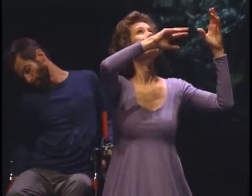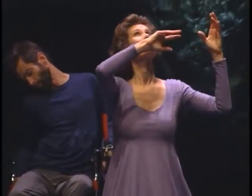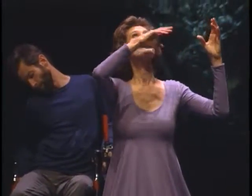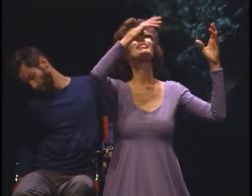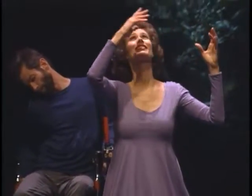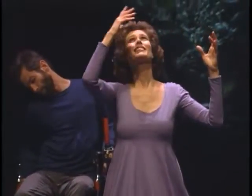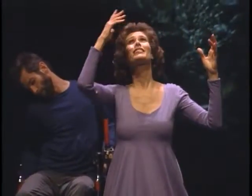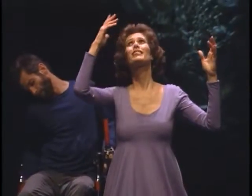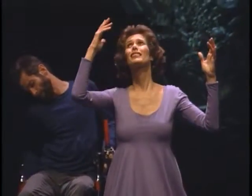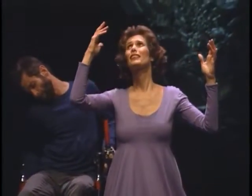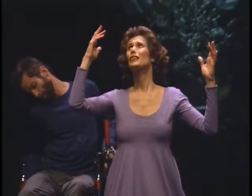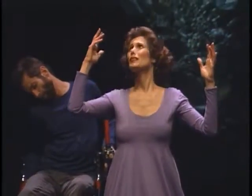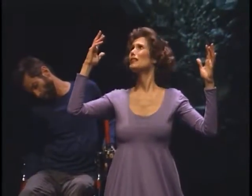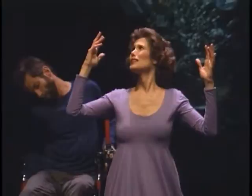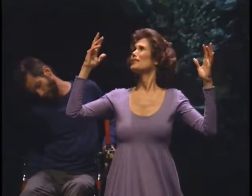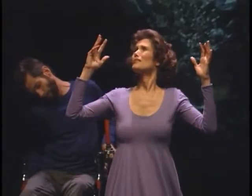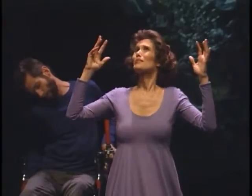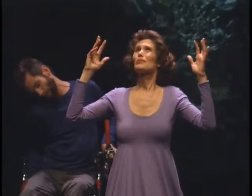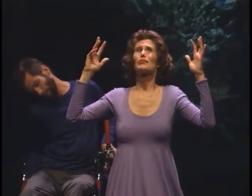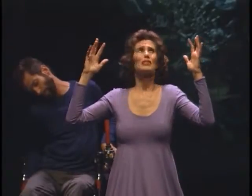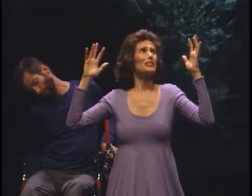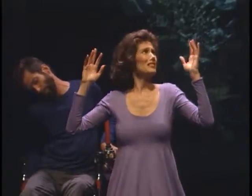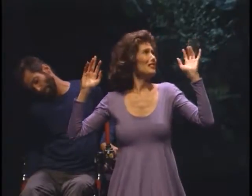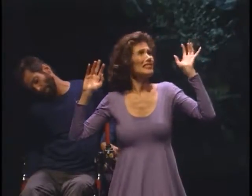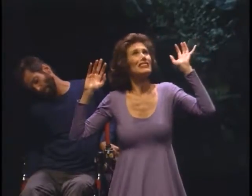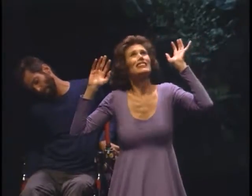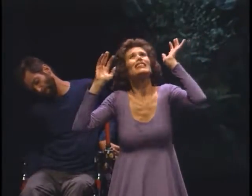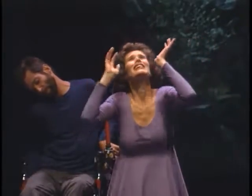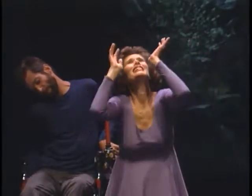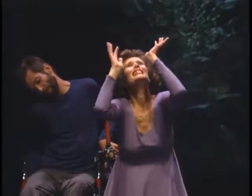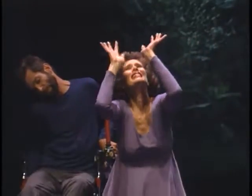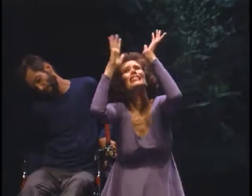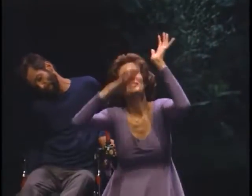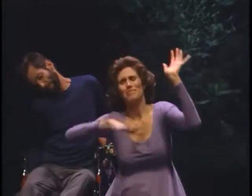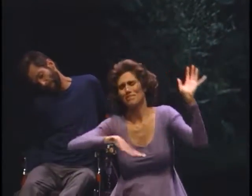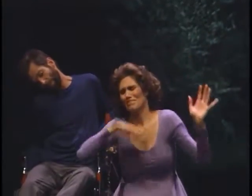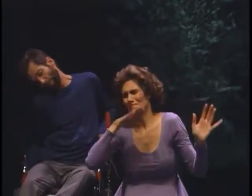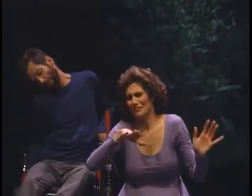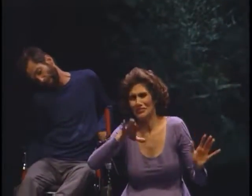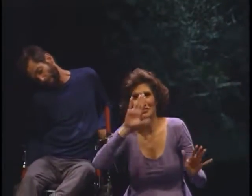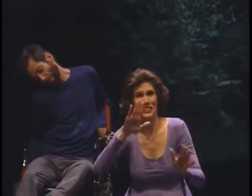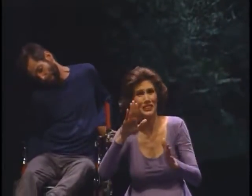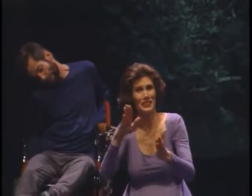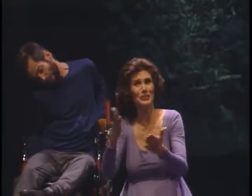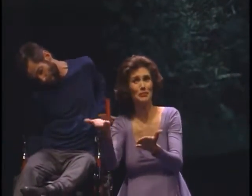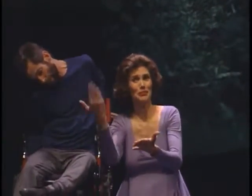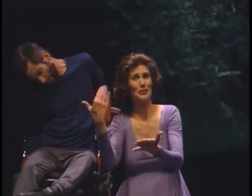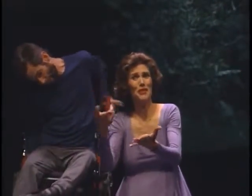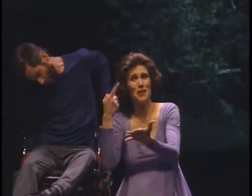at one point she thought she was going to lose it